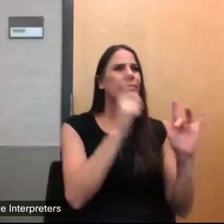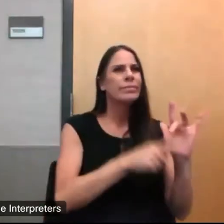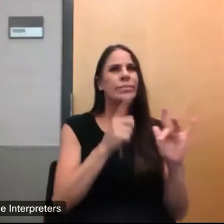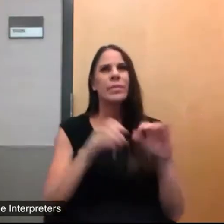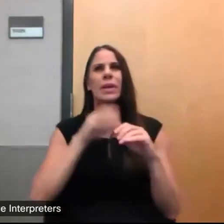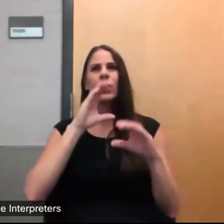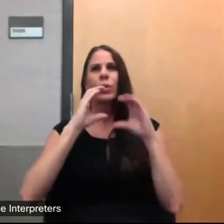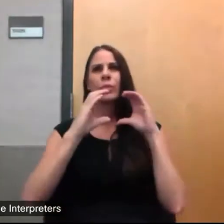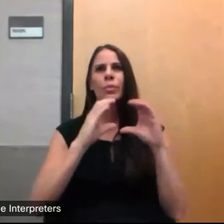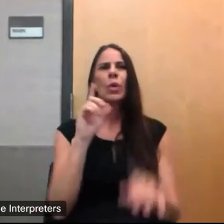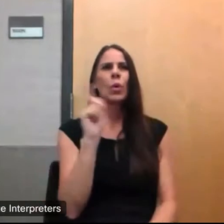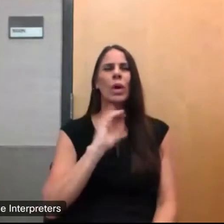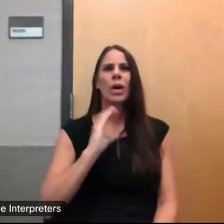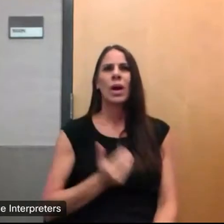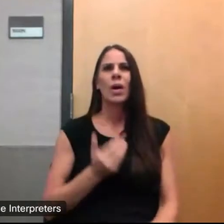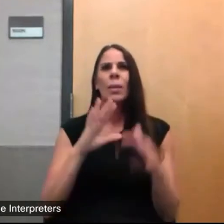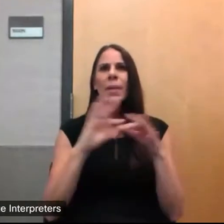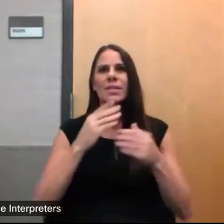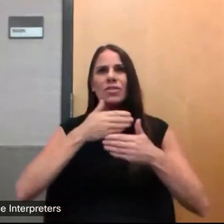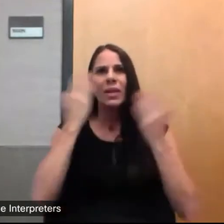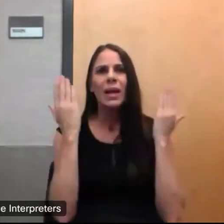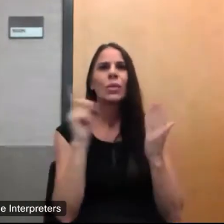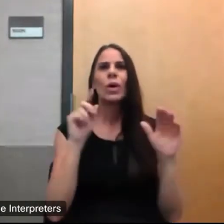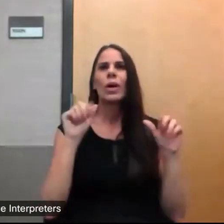Where is our message lacking? Where could it be strengthened, um, as well